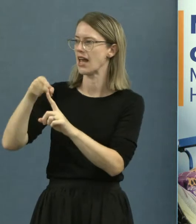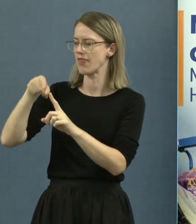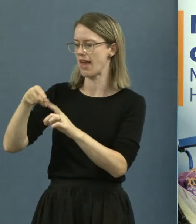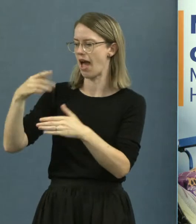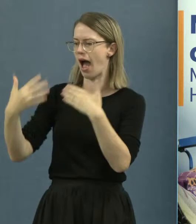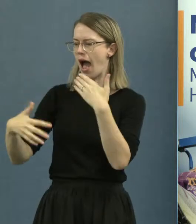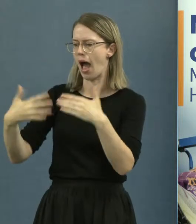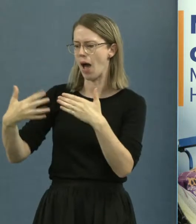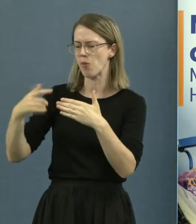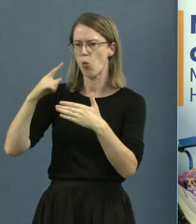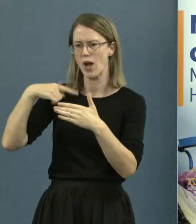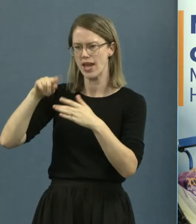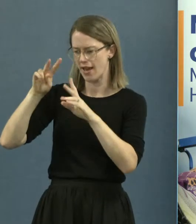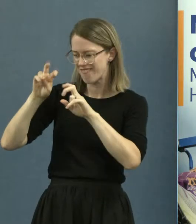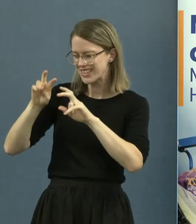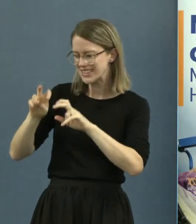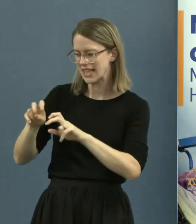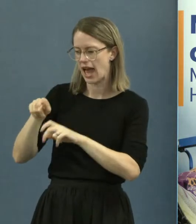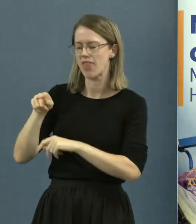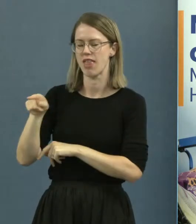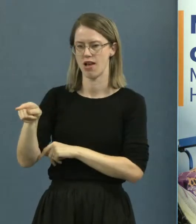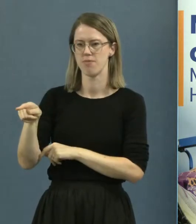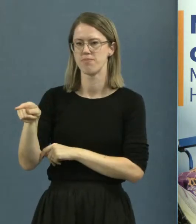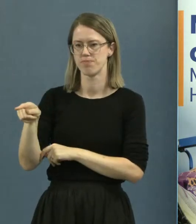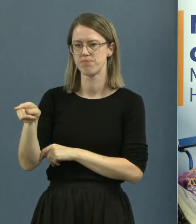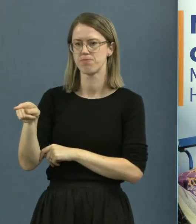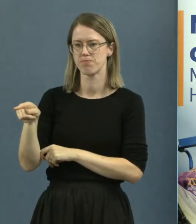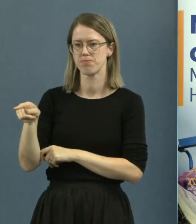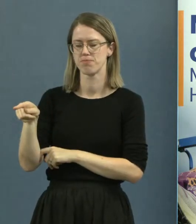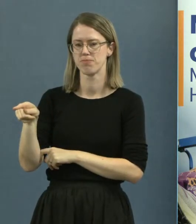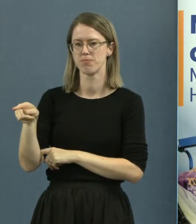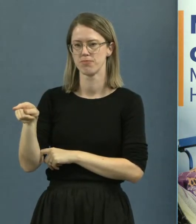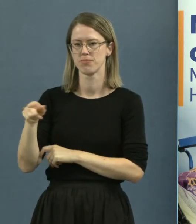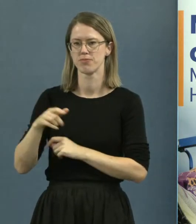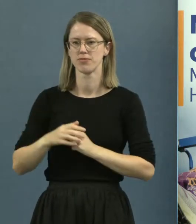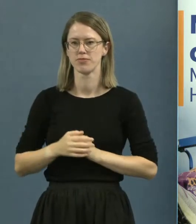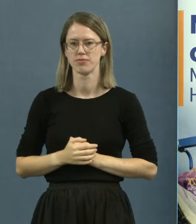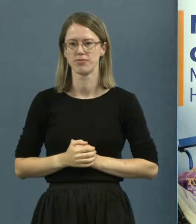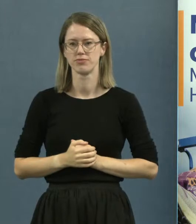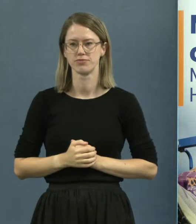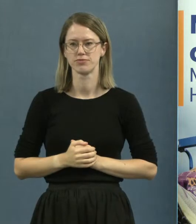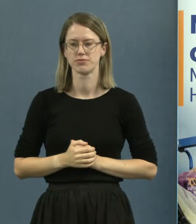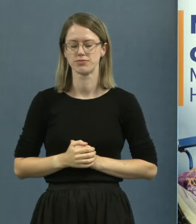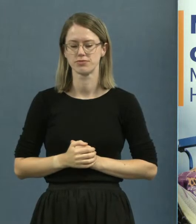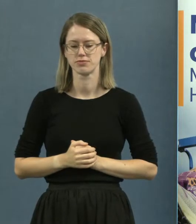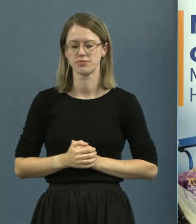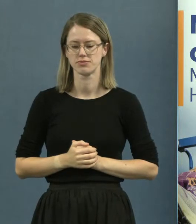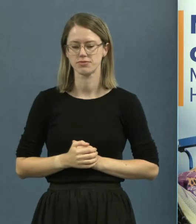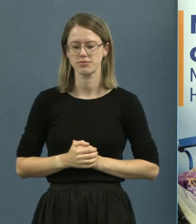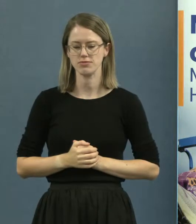has been reported is investigated and, you know, is